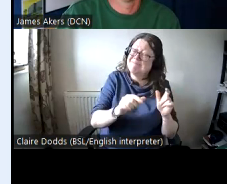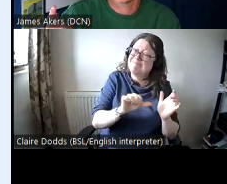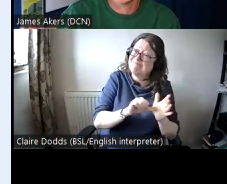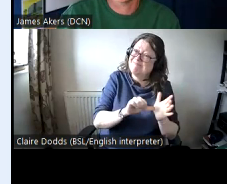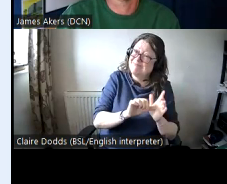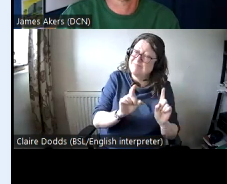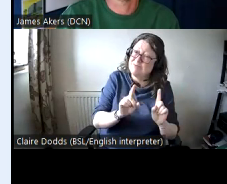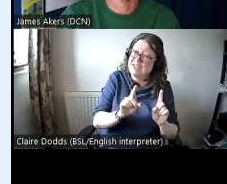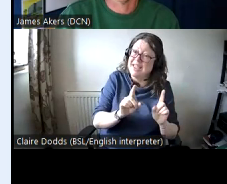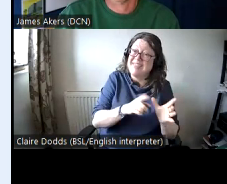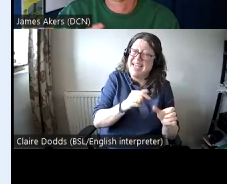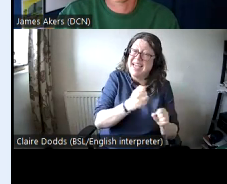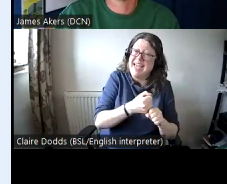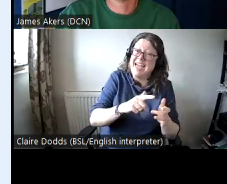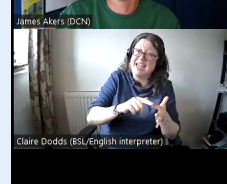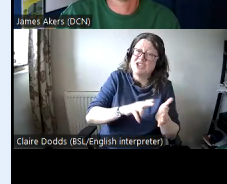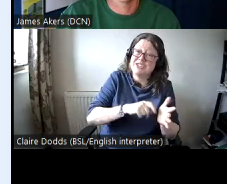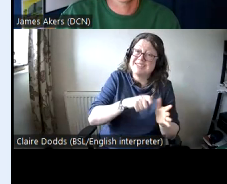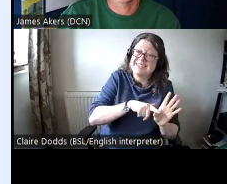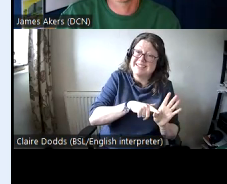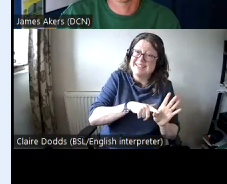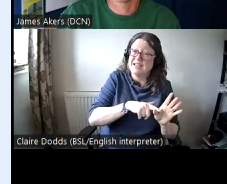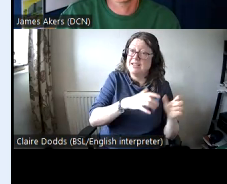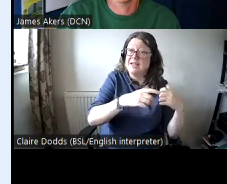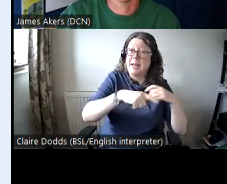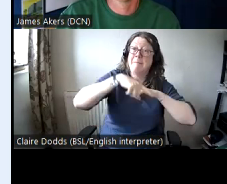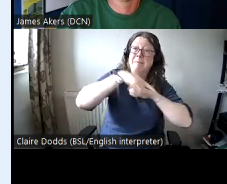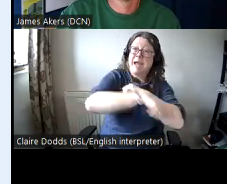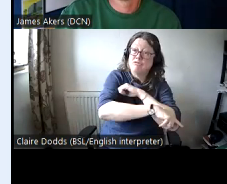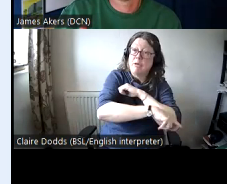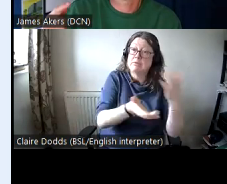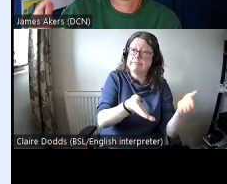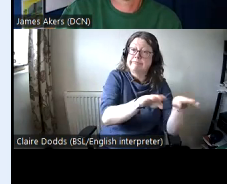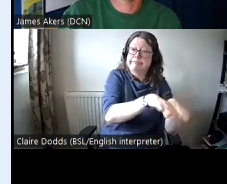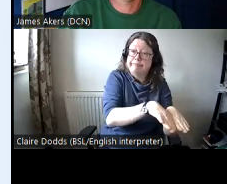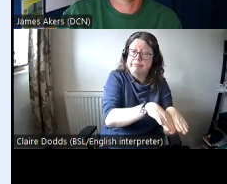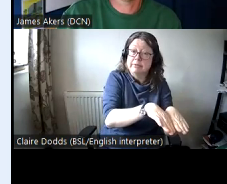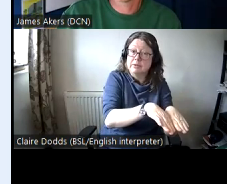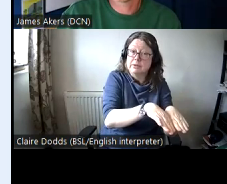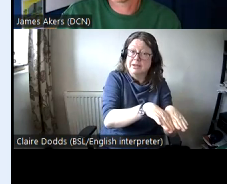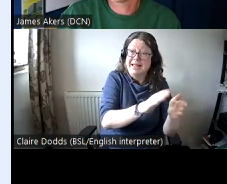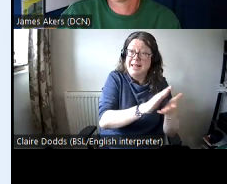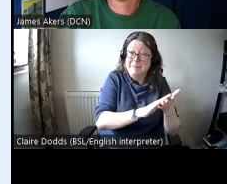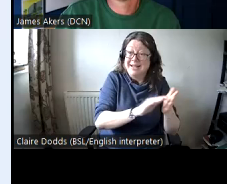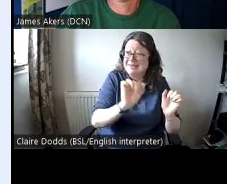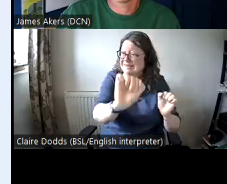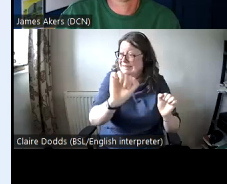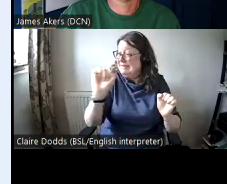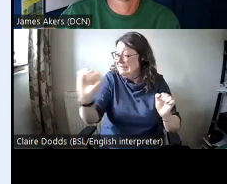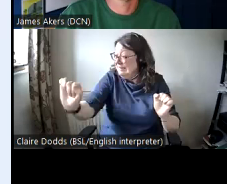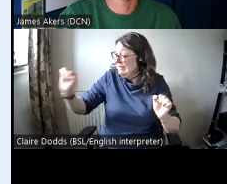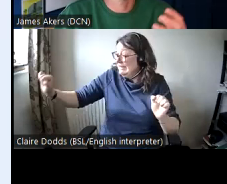this agency, it went bust in 2014. All of these properties are now controlled